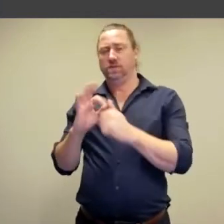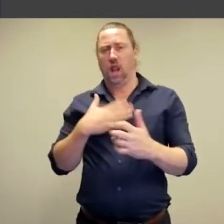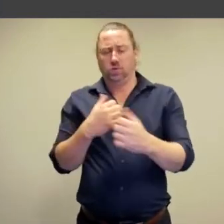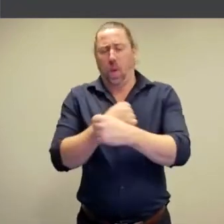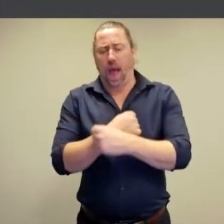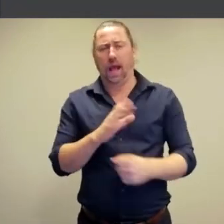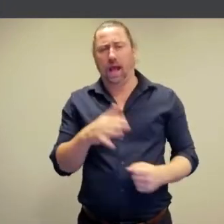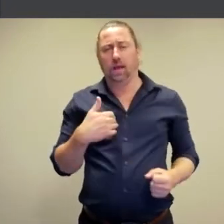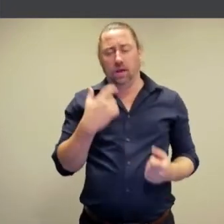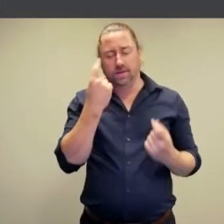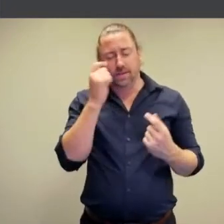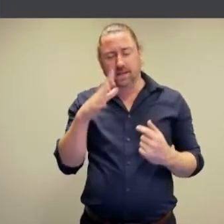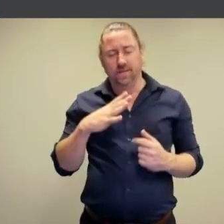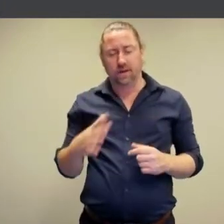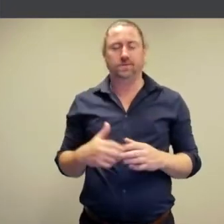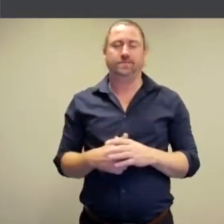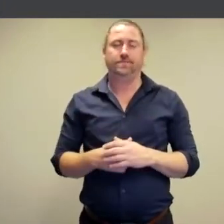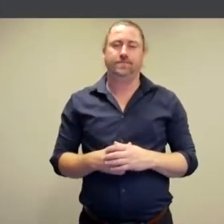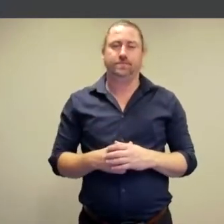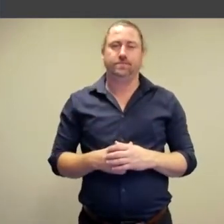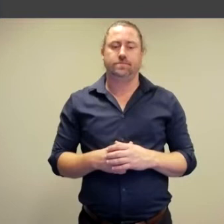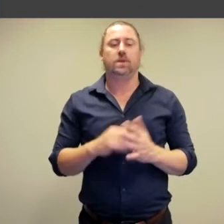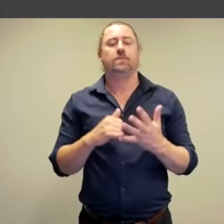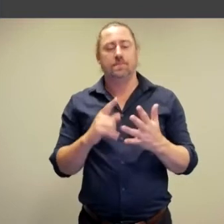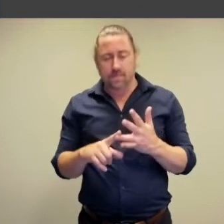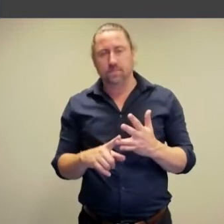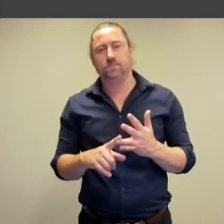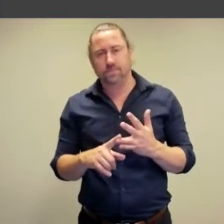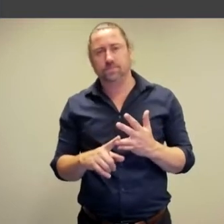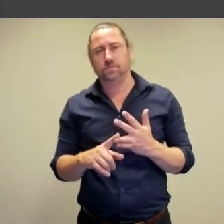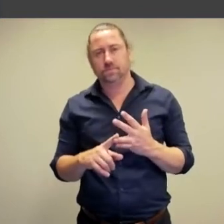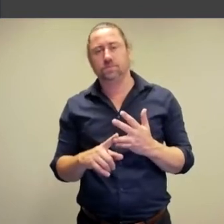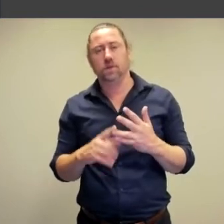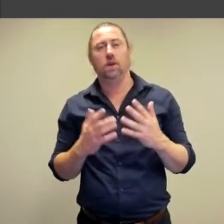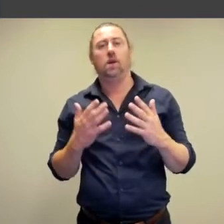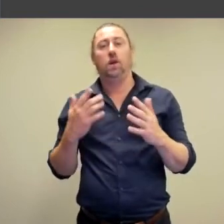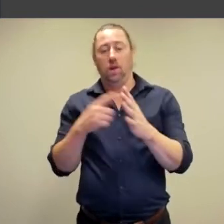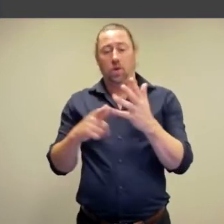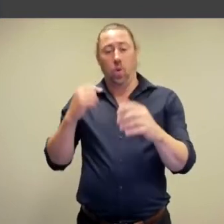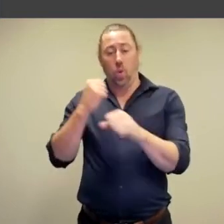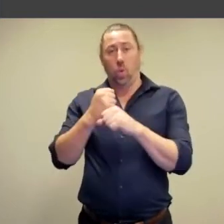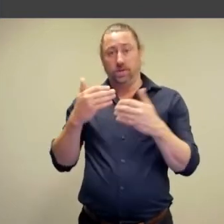understand.